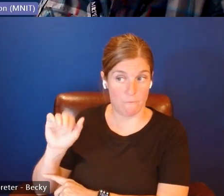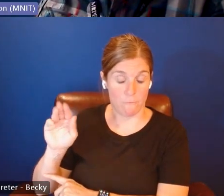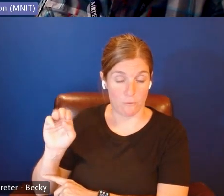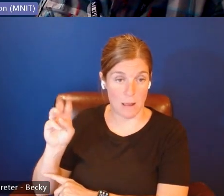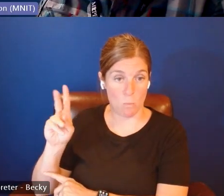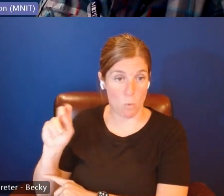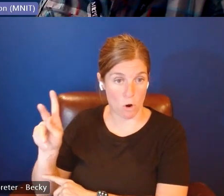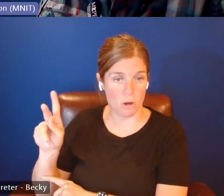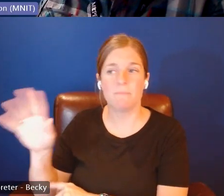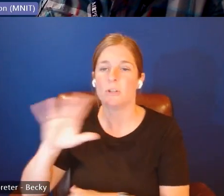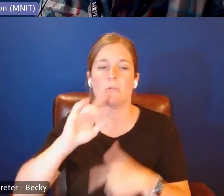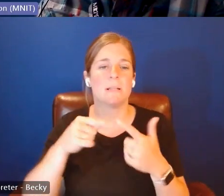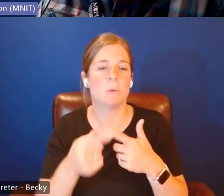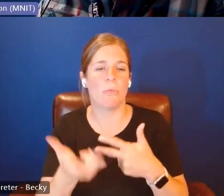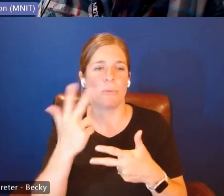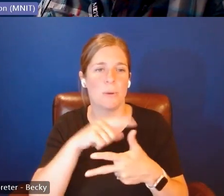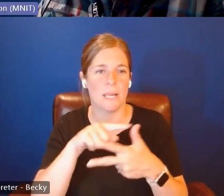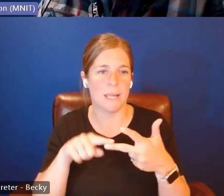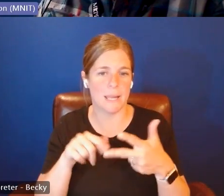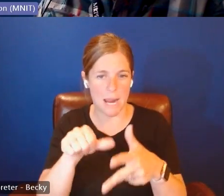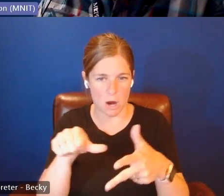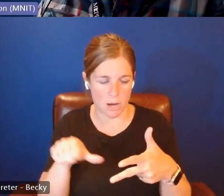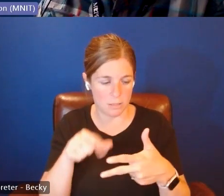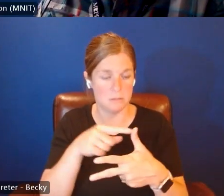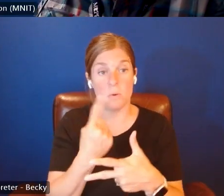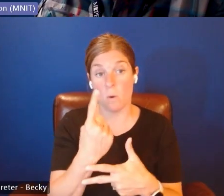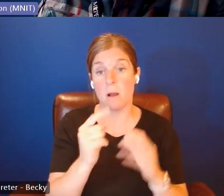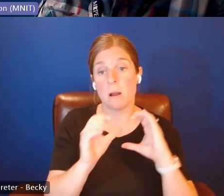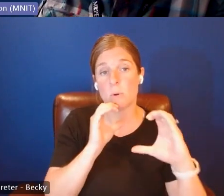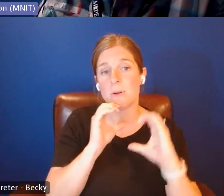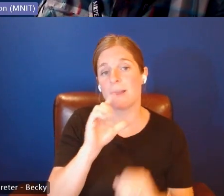And one is communicating landmark information.